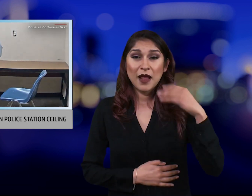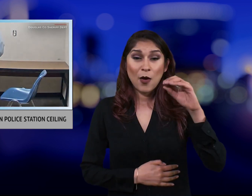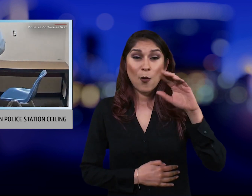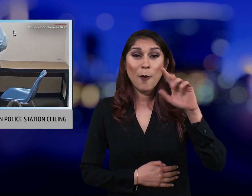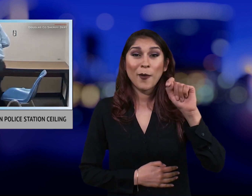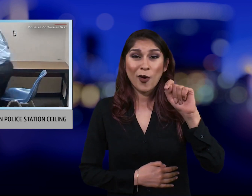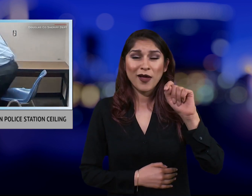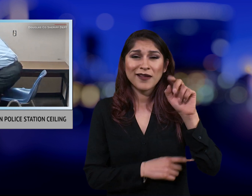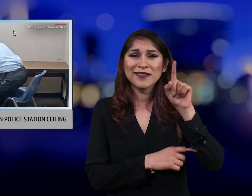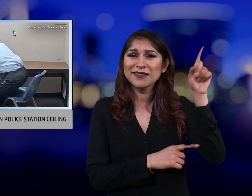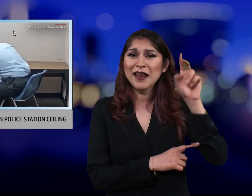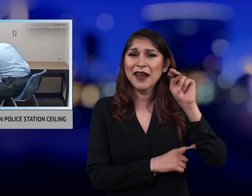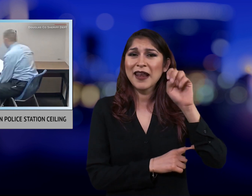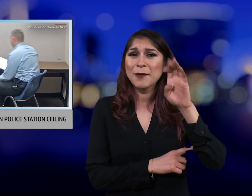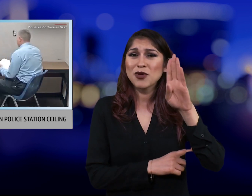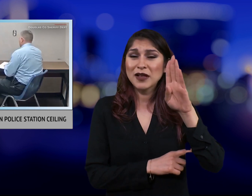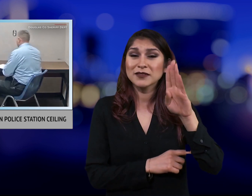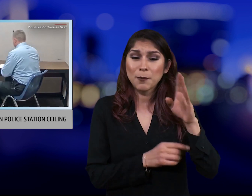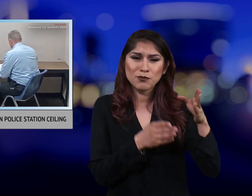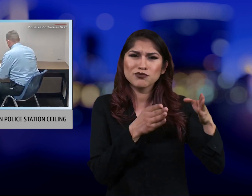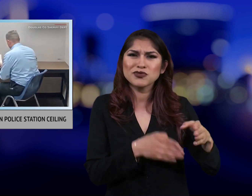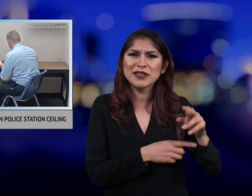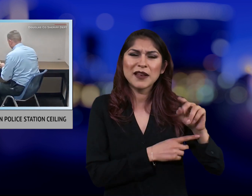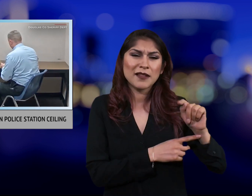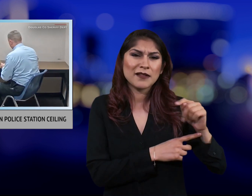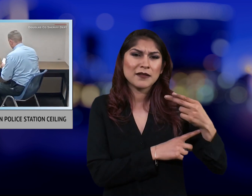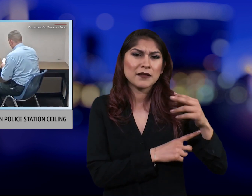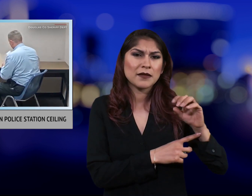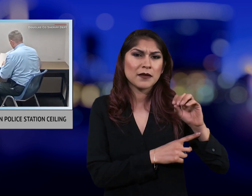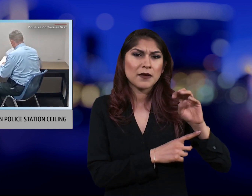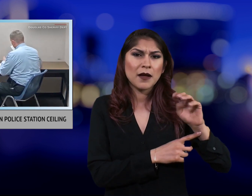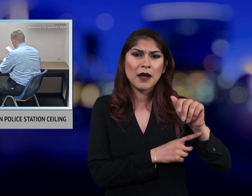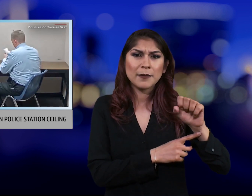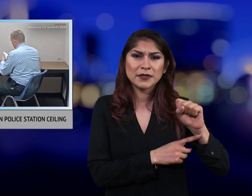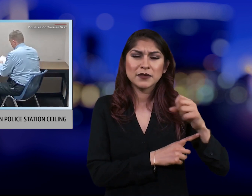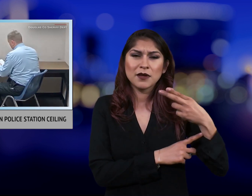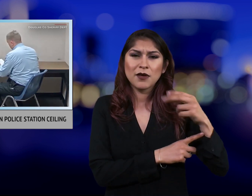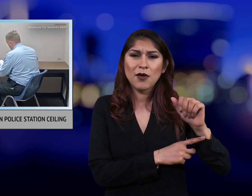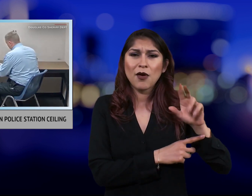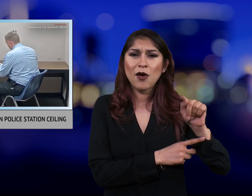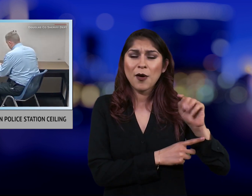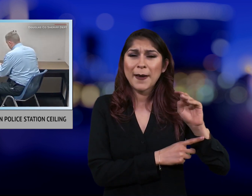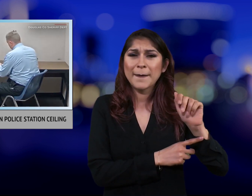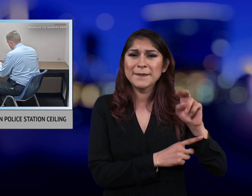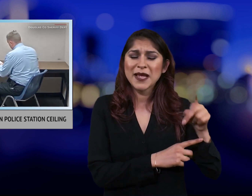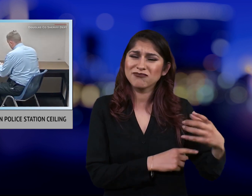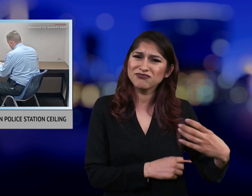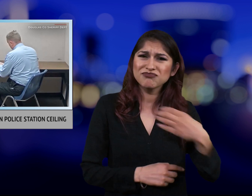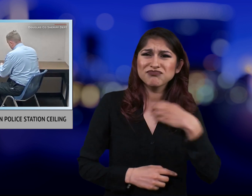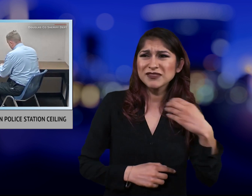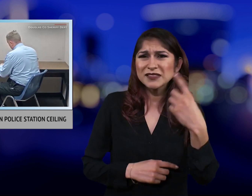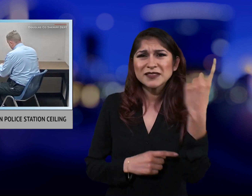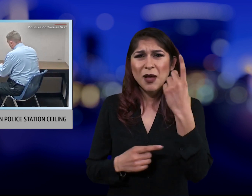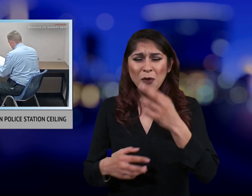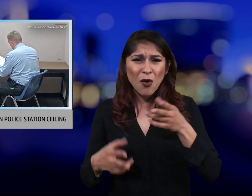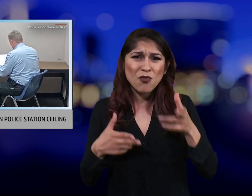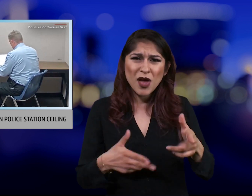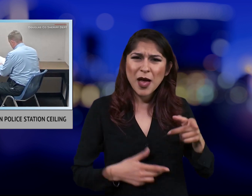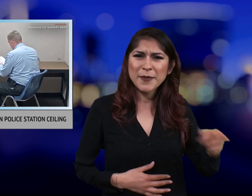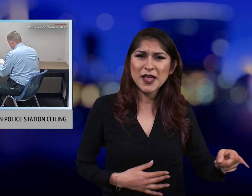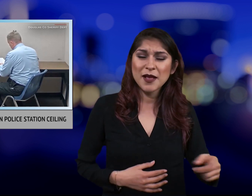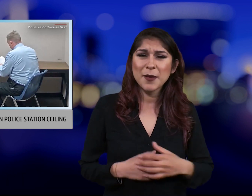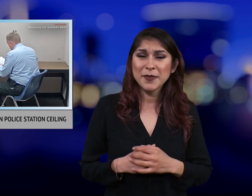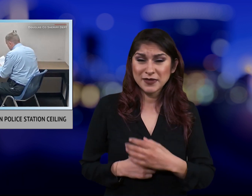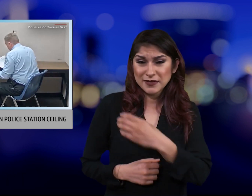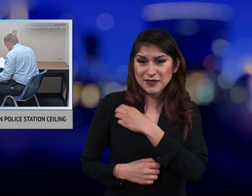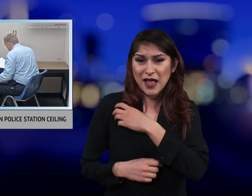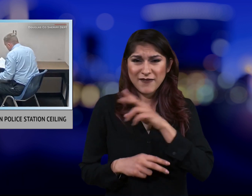Last October a Nebraska man named Thomas Hartman claimed he was a victim of a robbery.